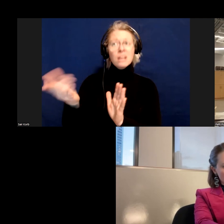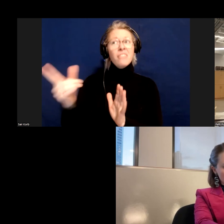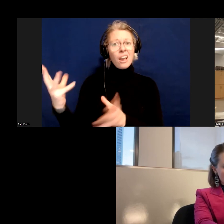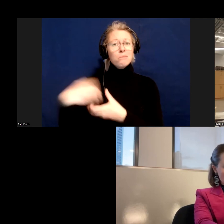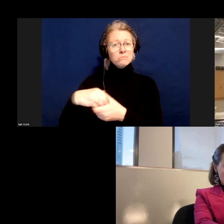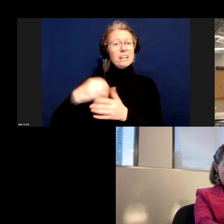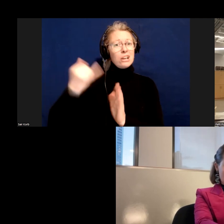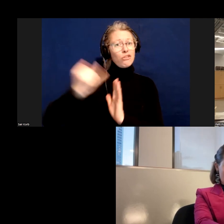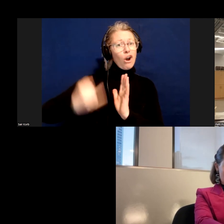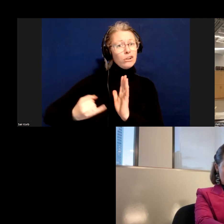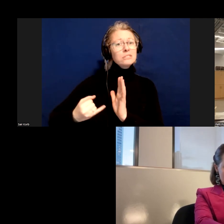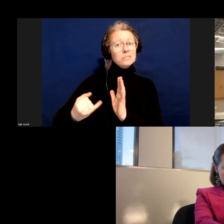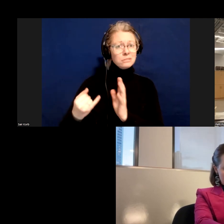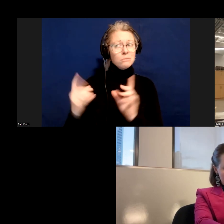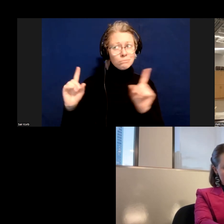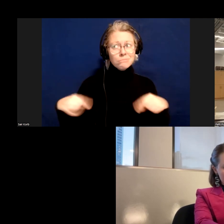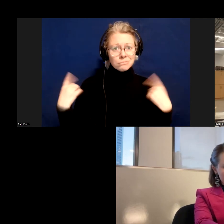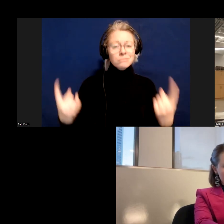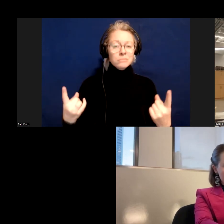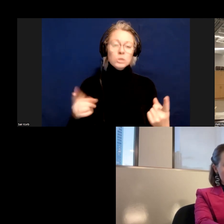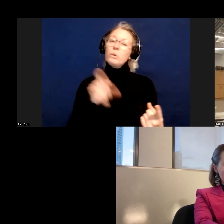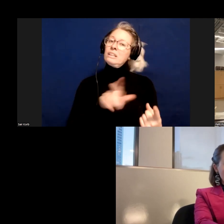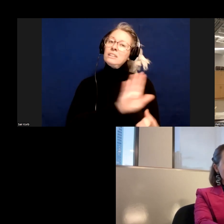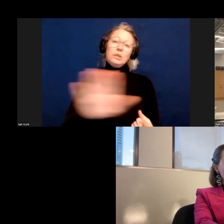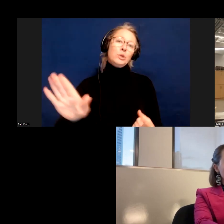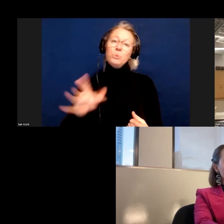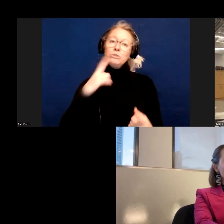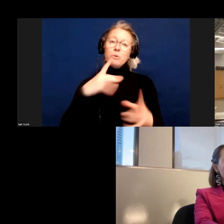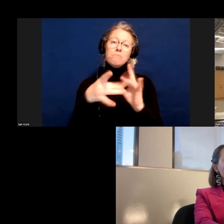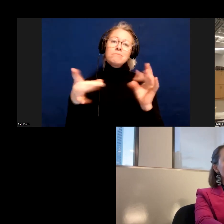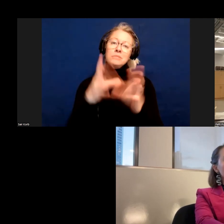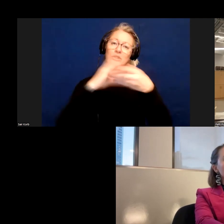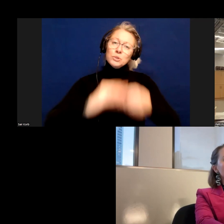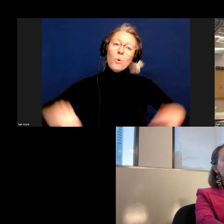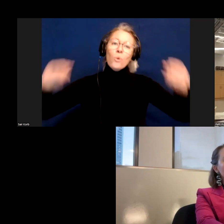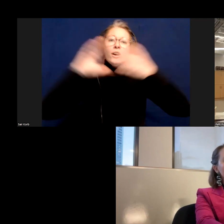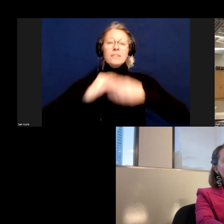even before. We need artists to help us tell our story, to help us understand, to have